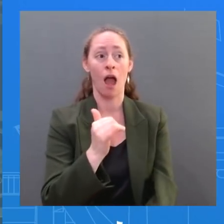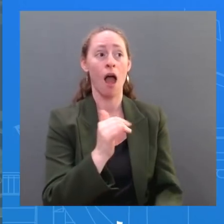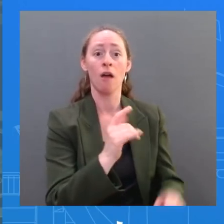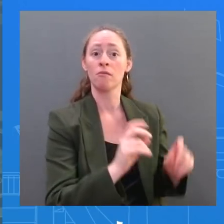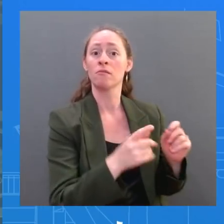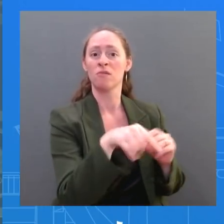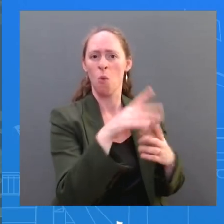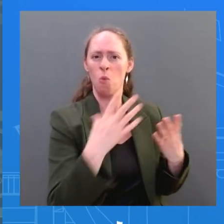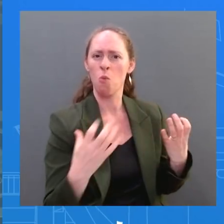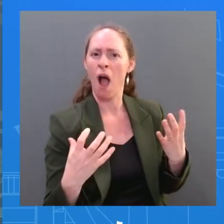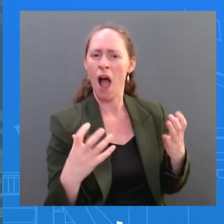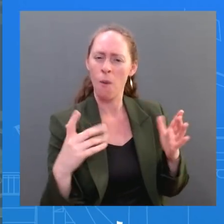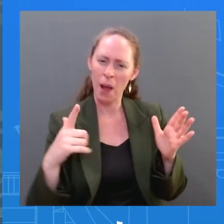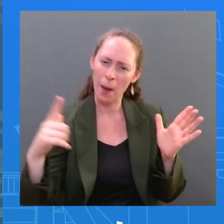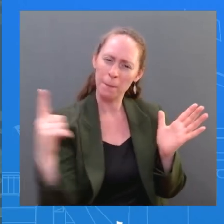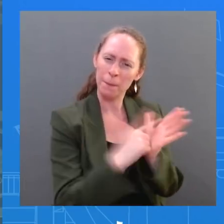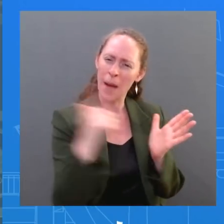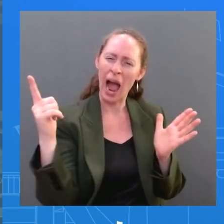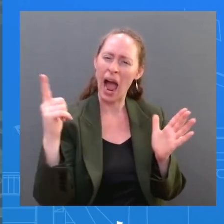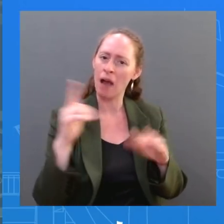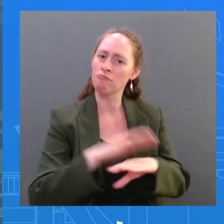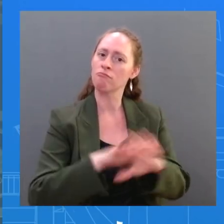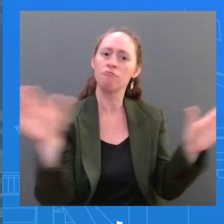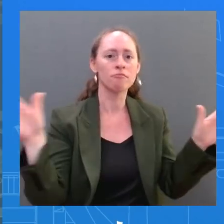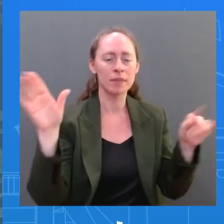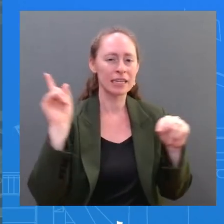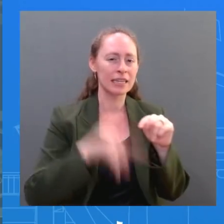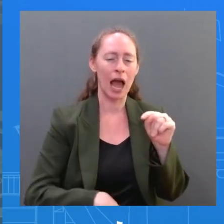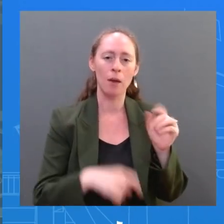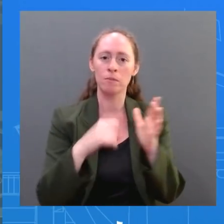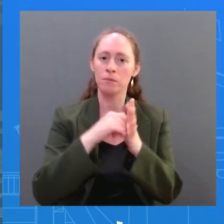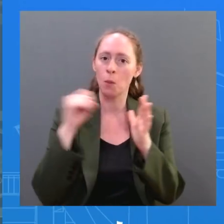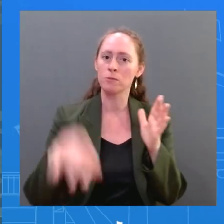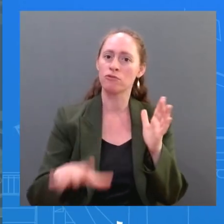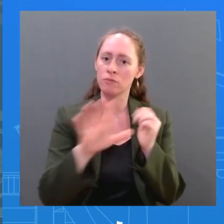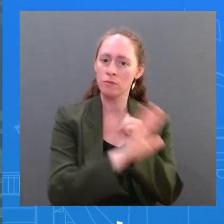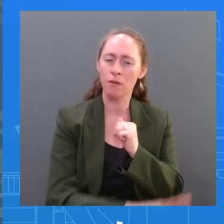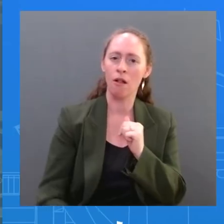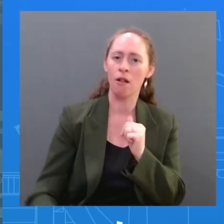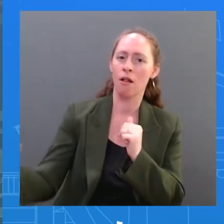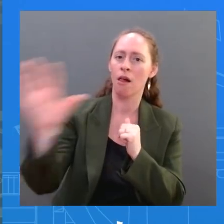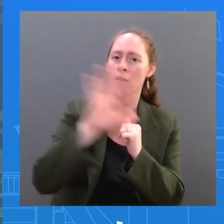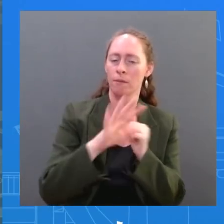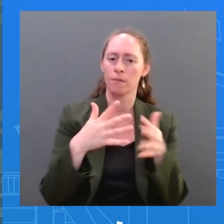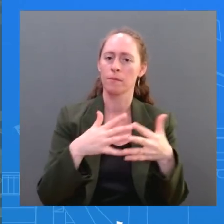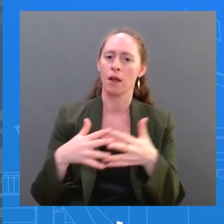again, continue to do the work that he can from here. But also, you know, call on Congress to act.